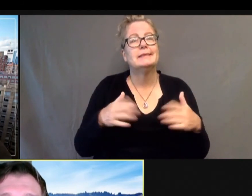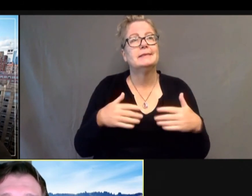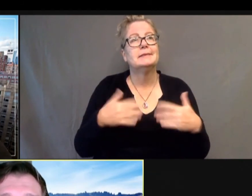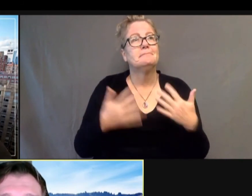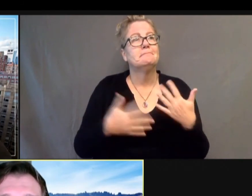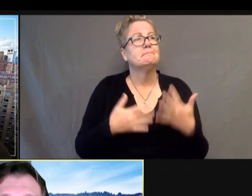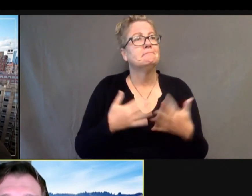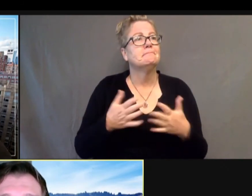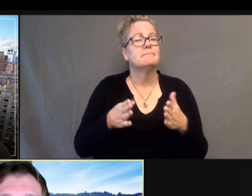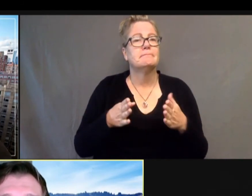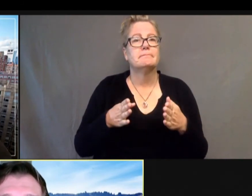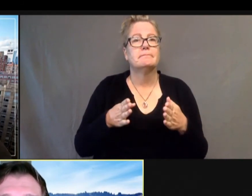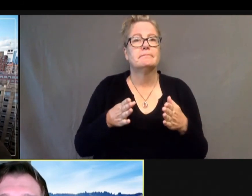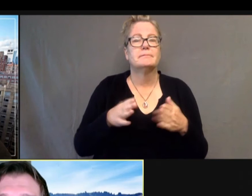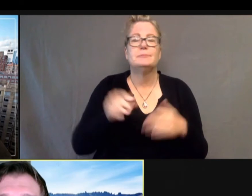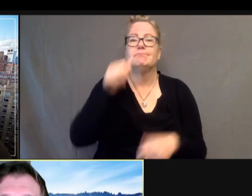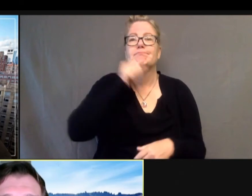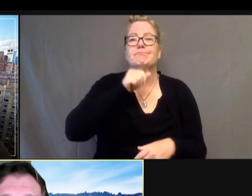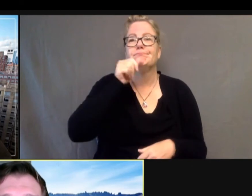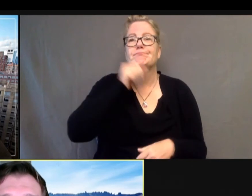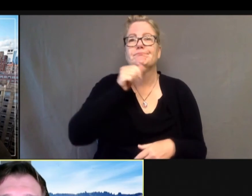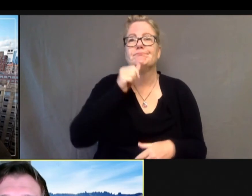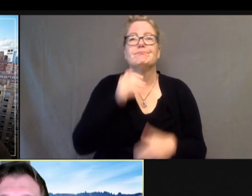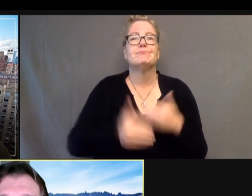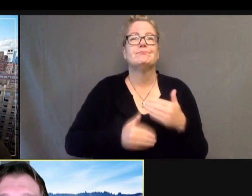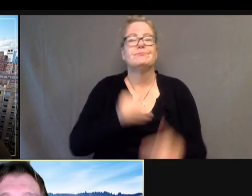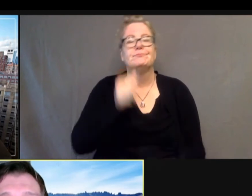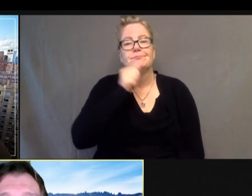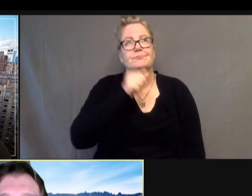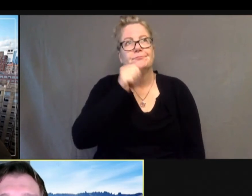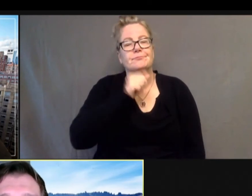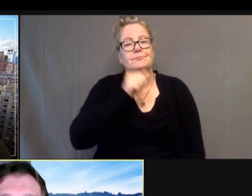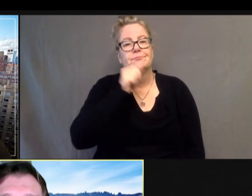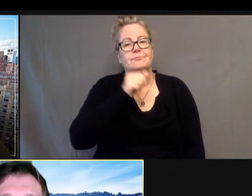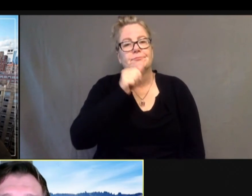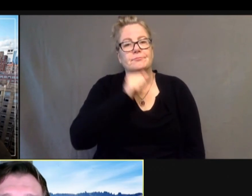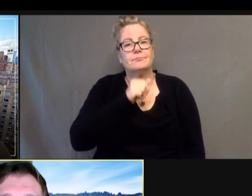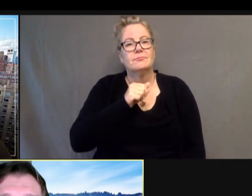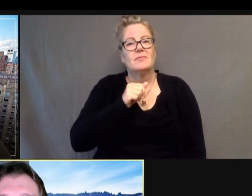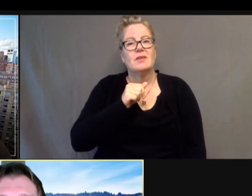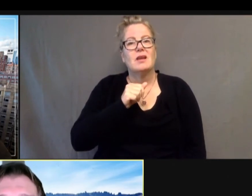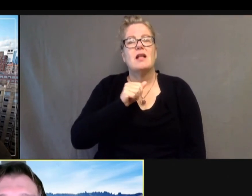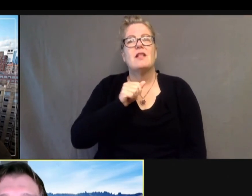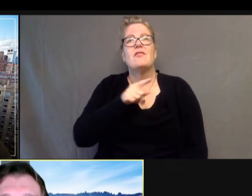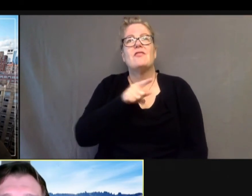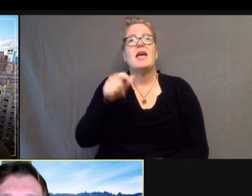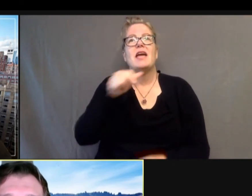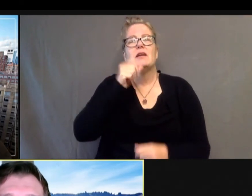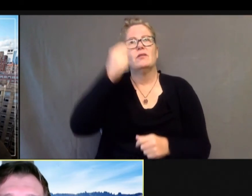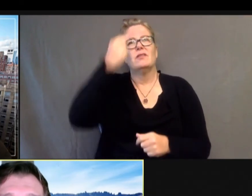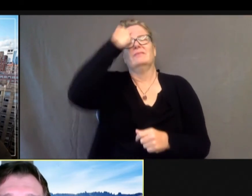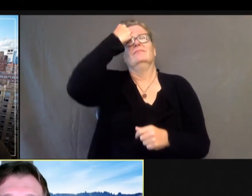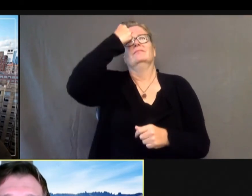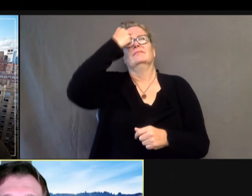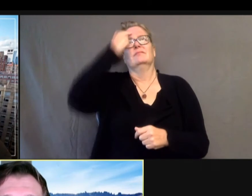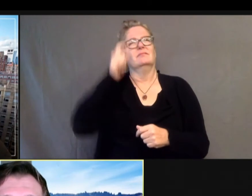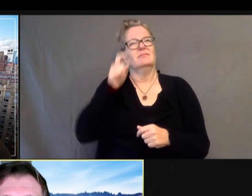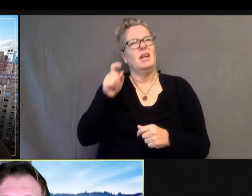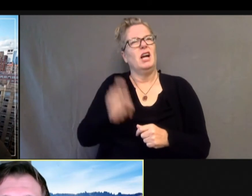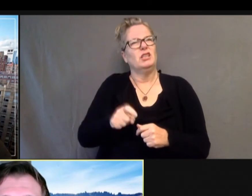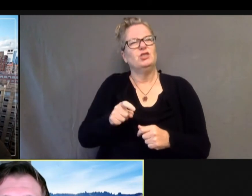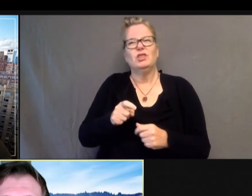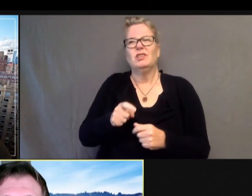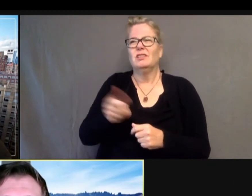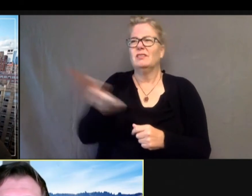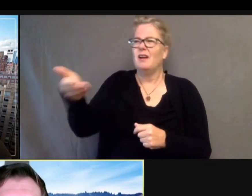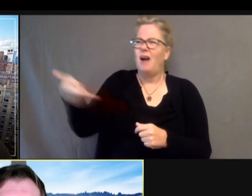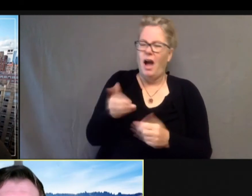making a complaint to the DOJ or hiring attorney until a series of bad steps has already happened.